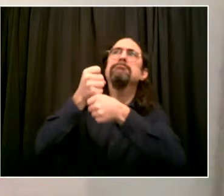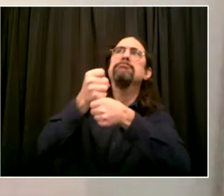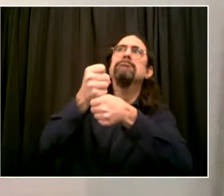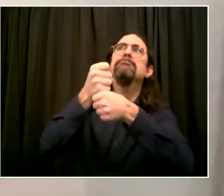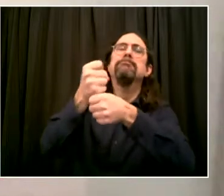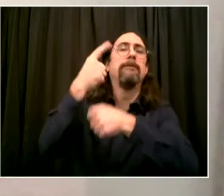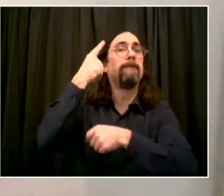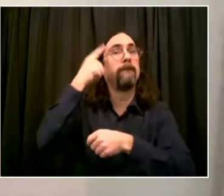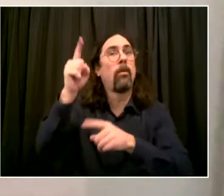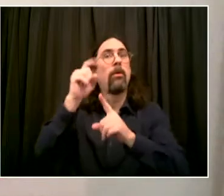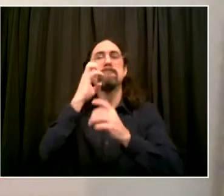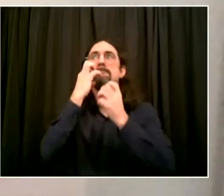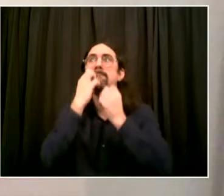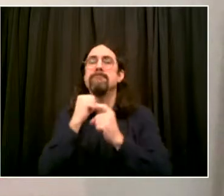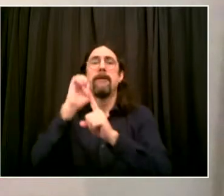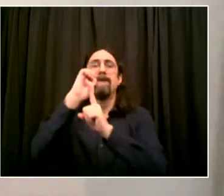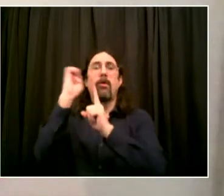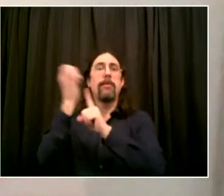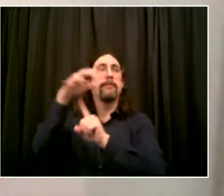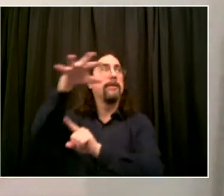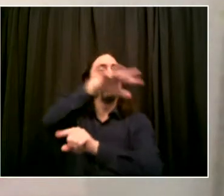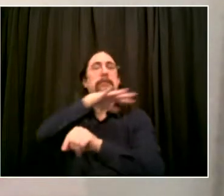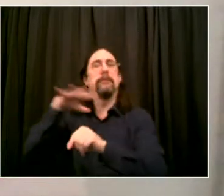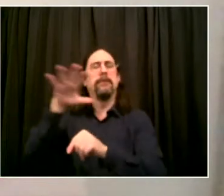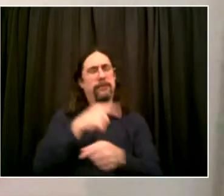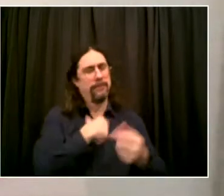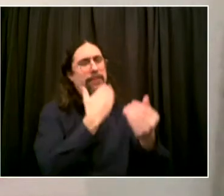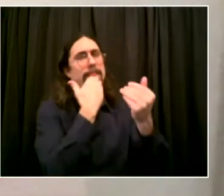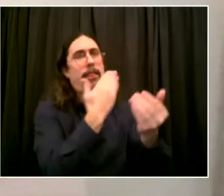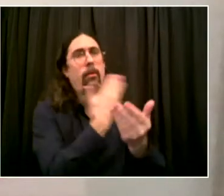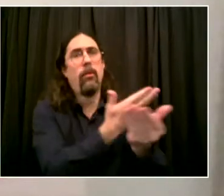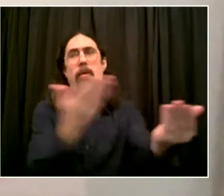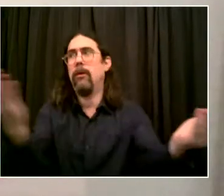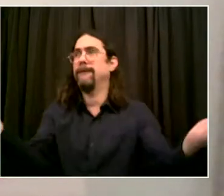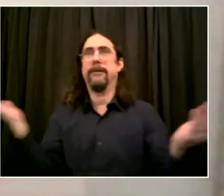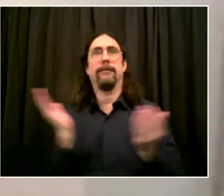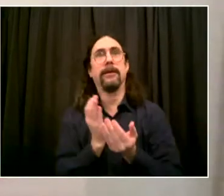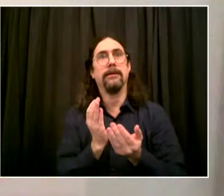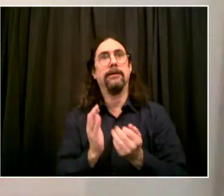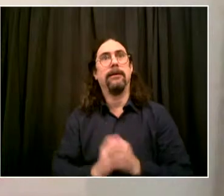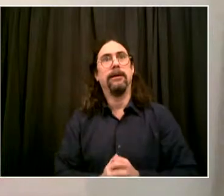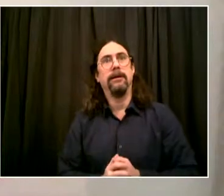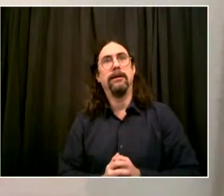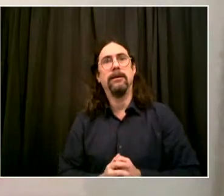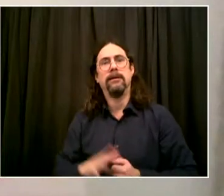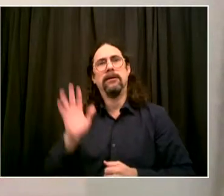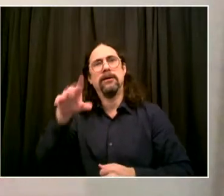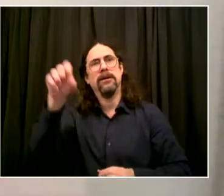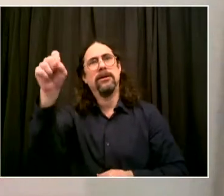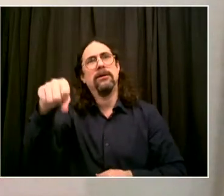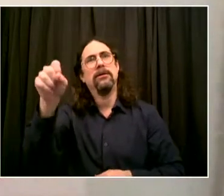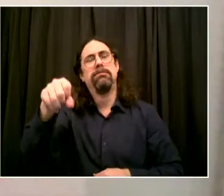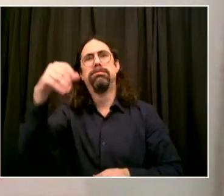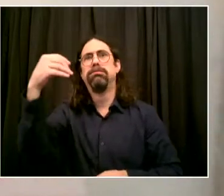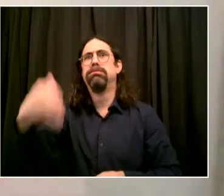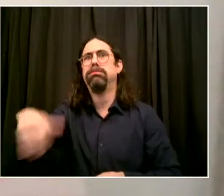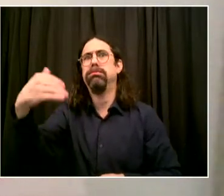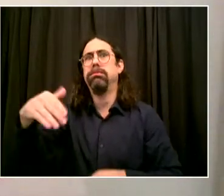ENVIRONMENTAL LEADER. I ALSO WANT TO THANK ALL THE ACTIVISTS WHO MADE THIS HAPPEN. THIS IS A MMOENTOUS DAY FOR OUR CICIY TAND FOR OUR FUTURE.